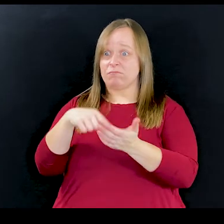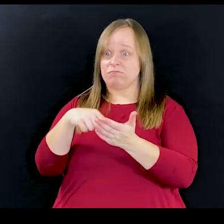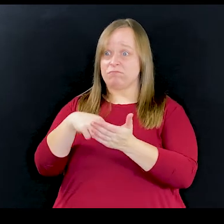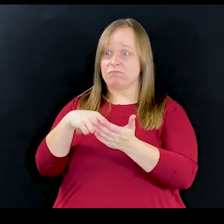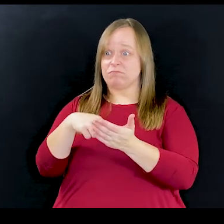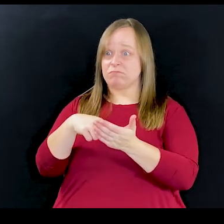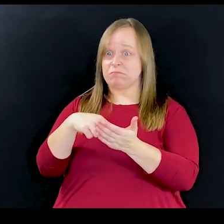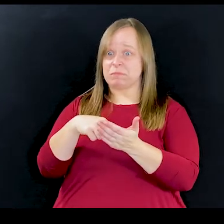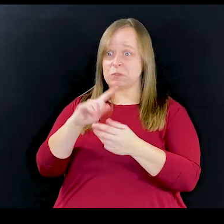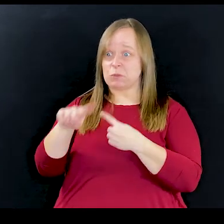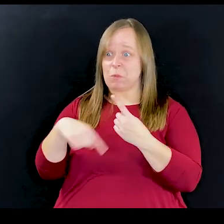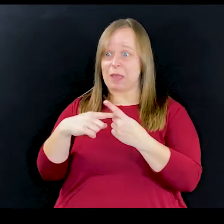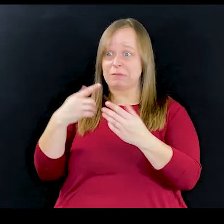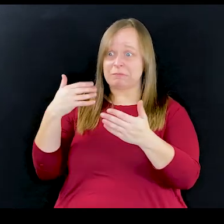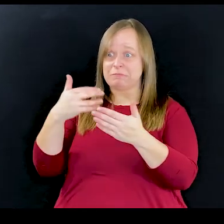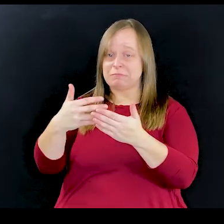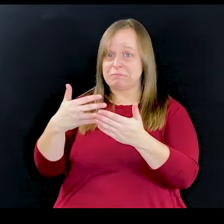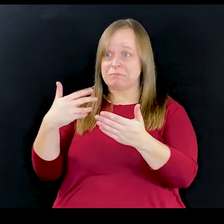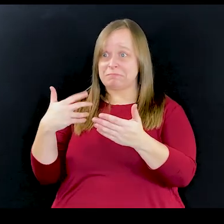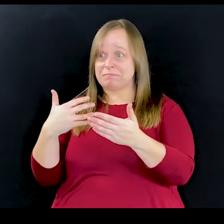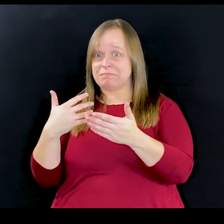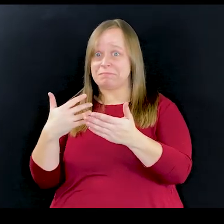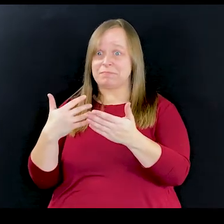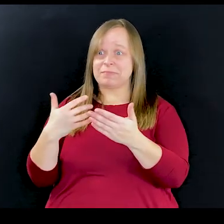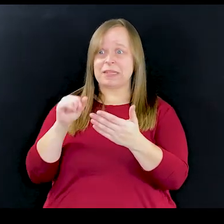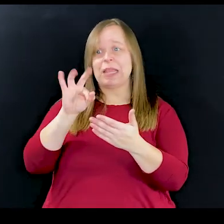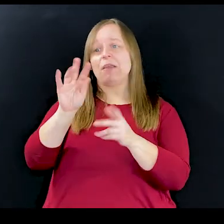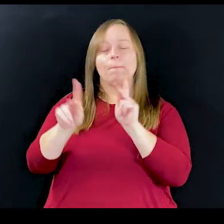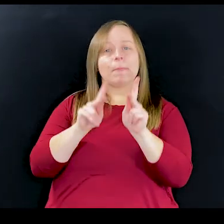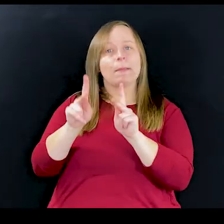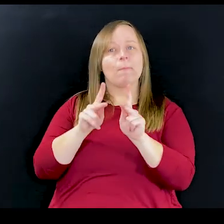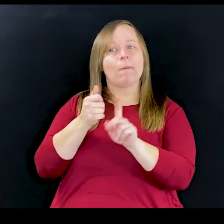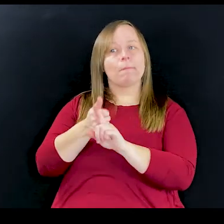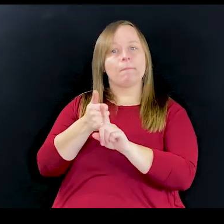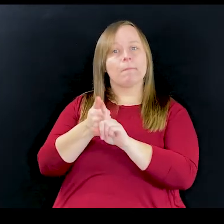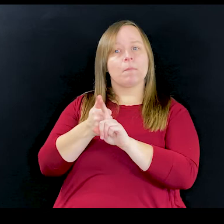Let's talk about the deadline. And let's talk about if people have